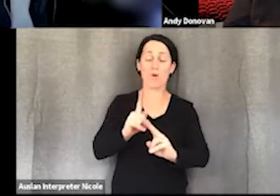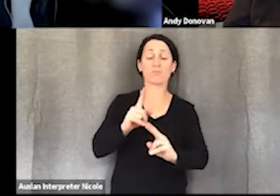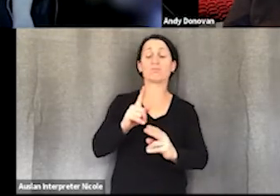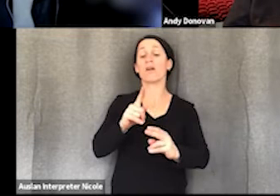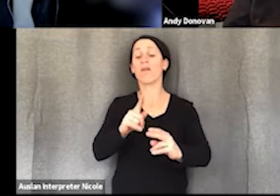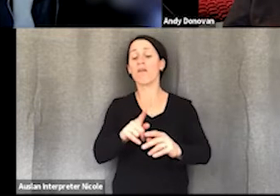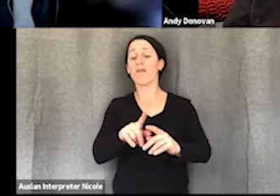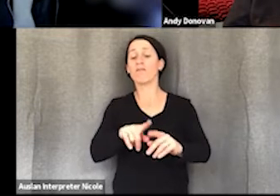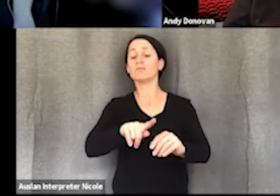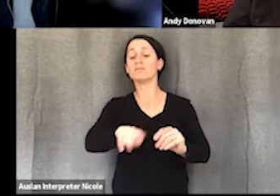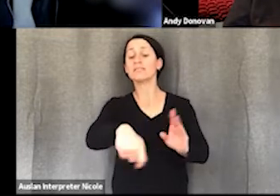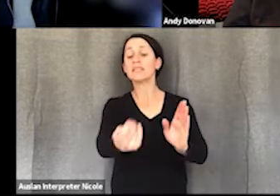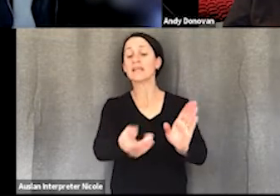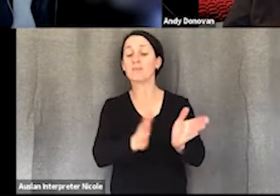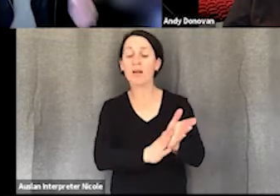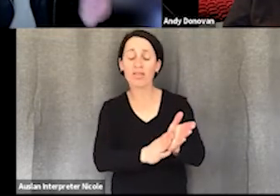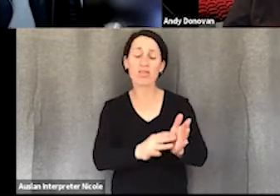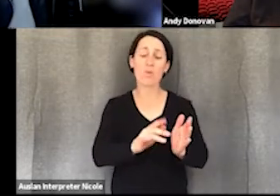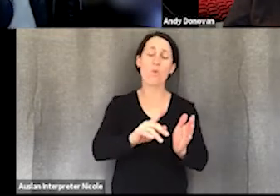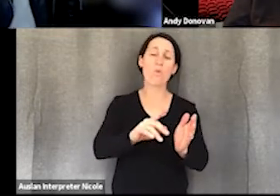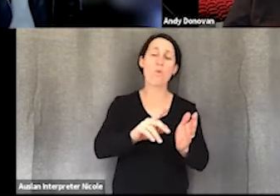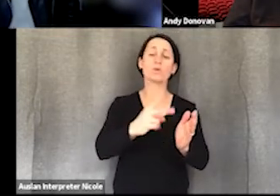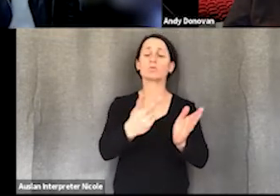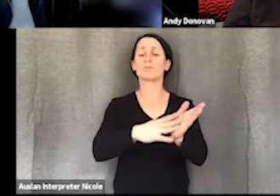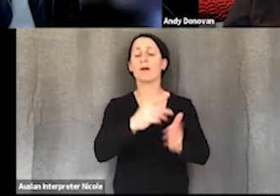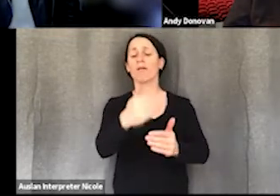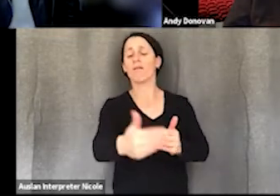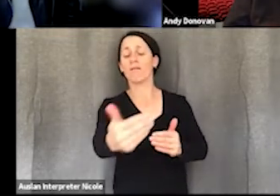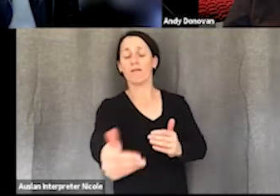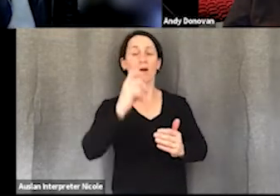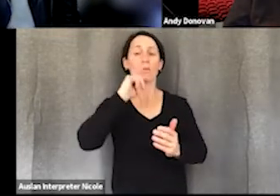of the summer period as a time schedule they are making plans for right now.